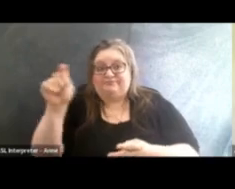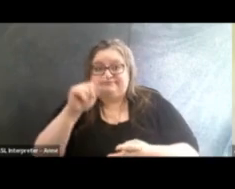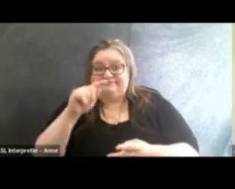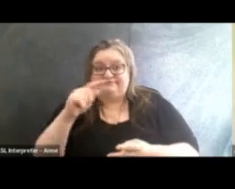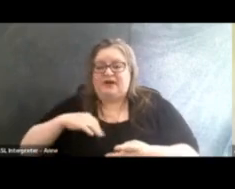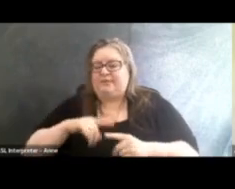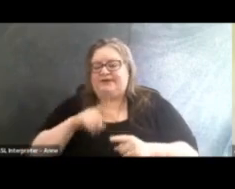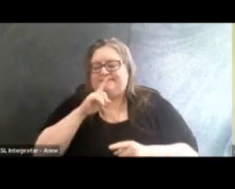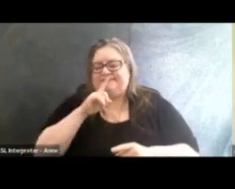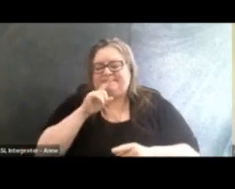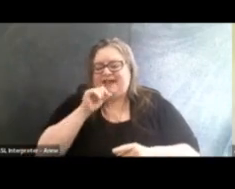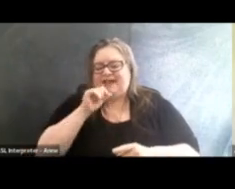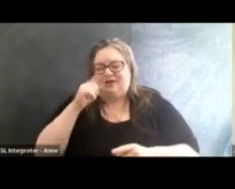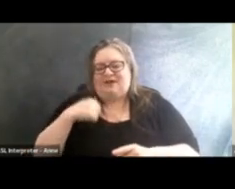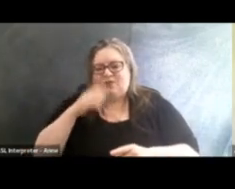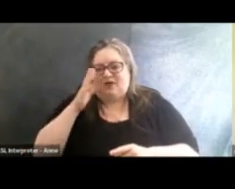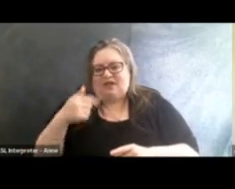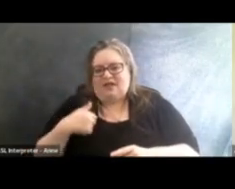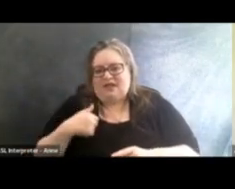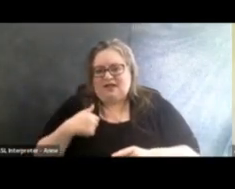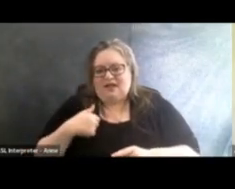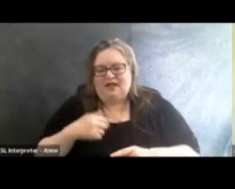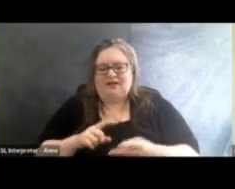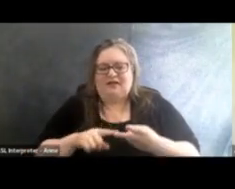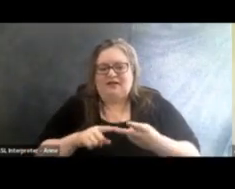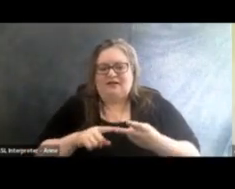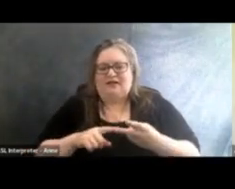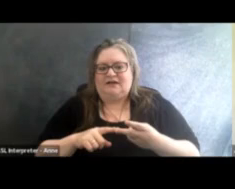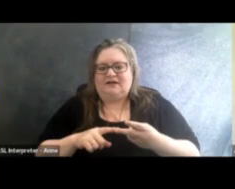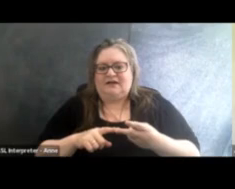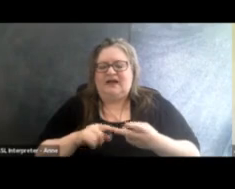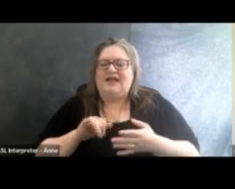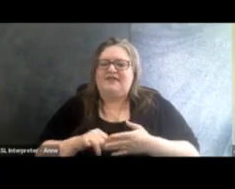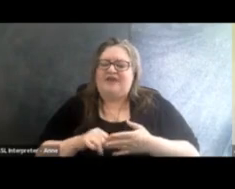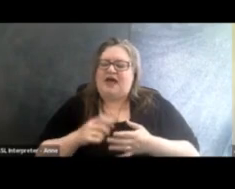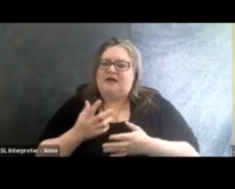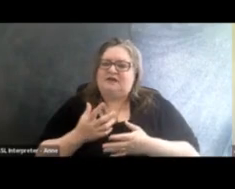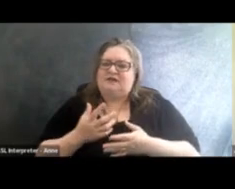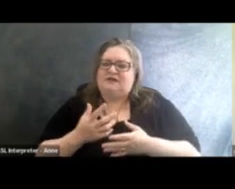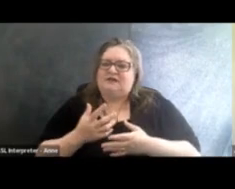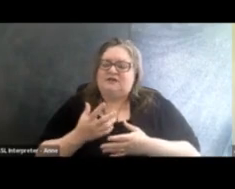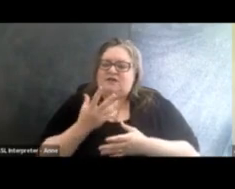don't think I'm going to and this that that loss of confidence then would precede